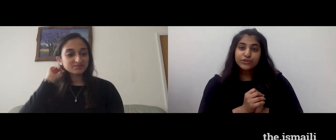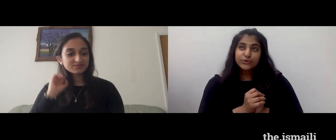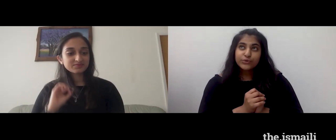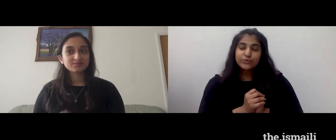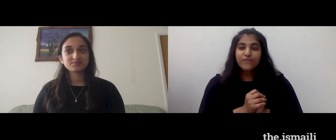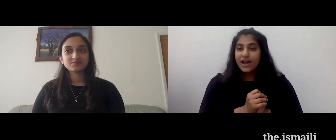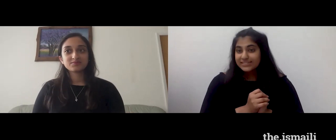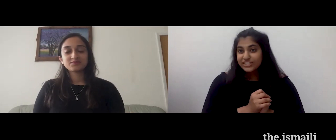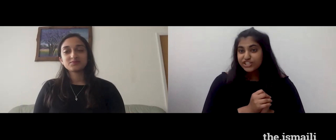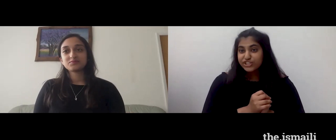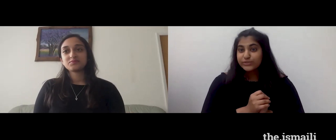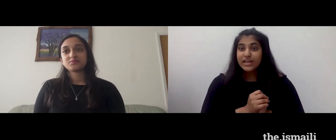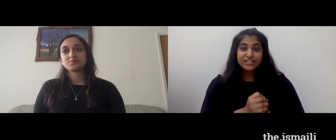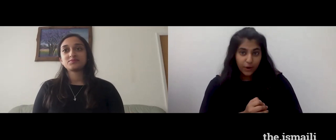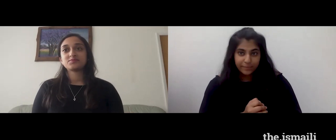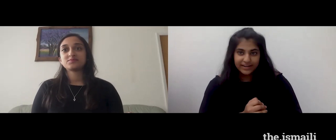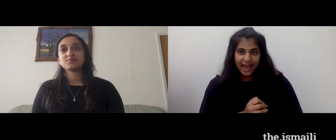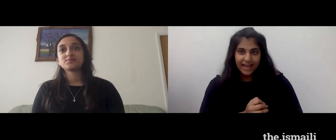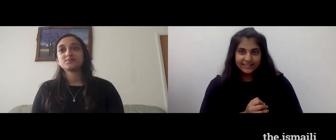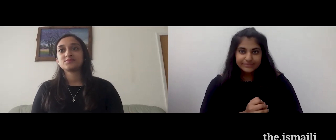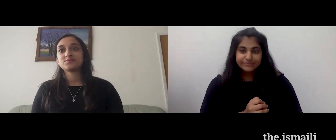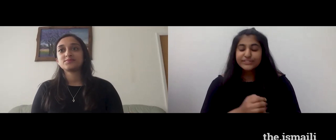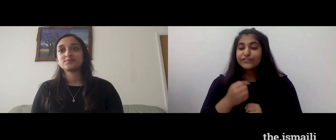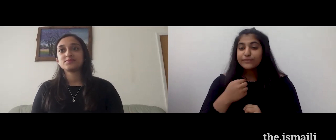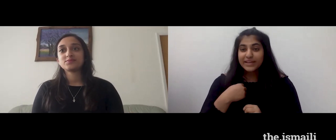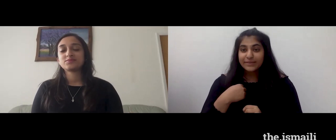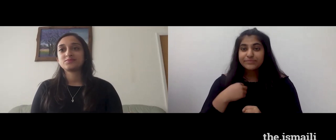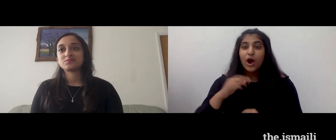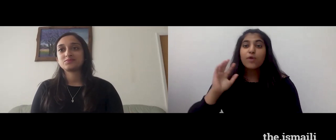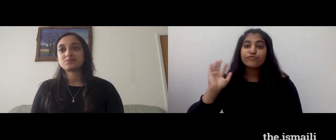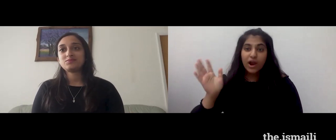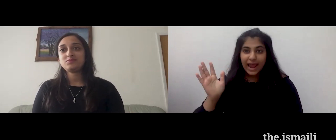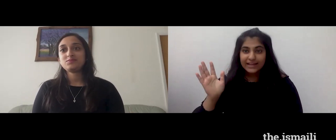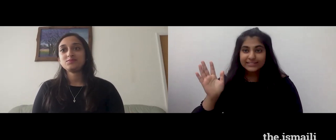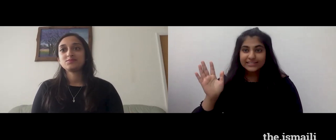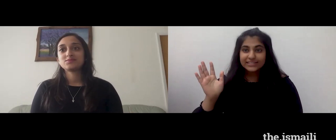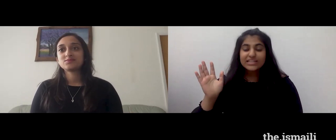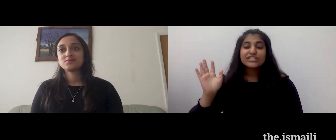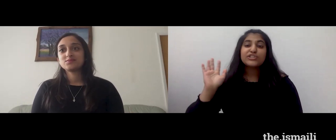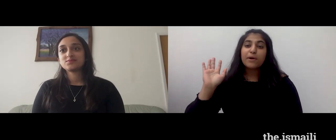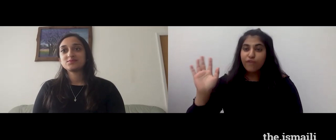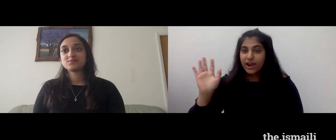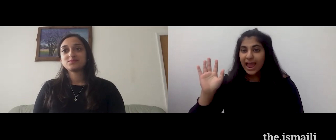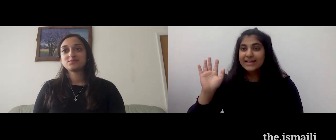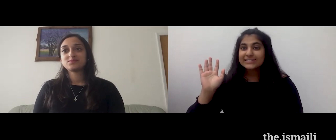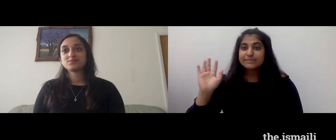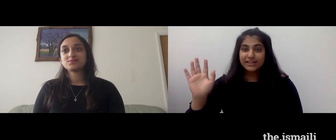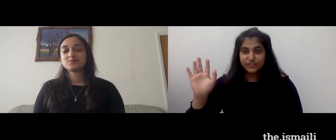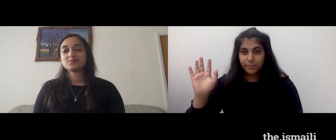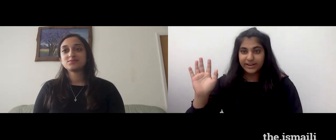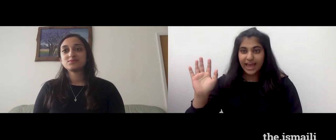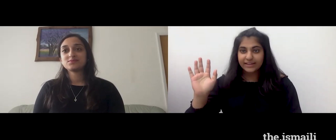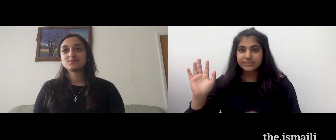You first need to choose a dominant hand. So for me. I'm right handed so my right hand is my dominant hand